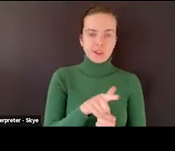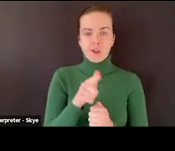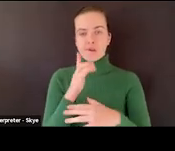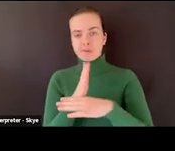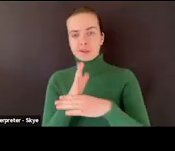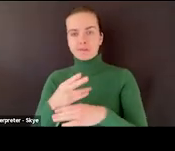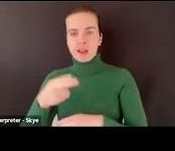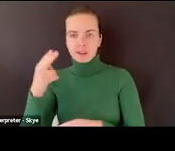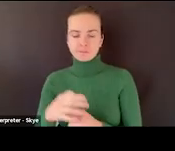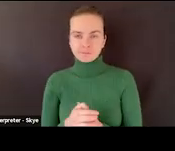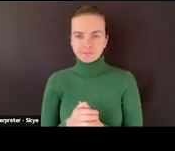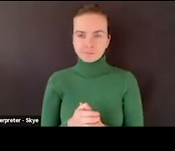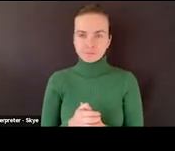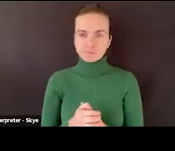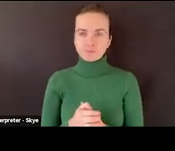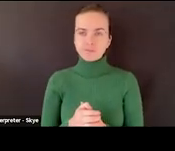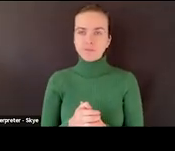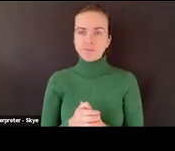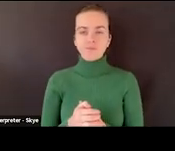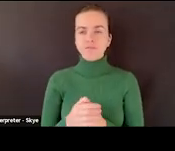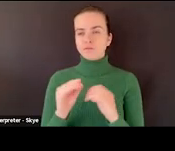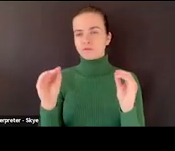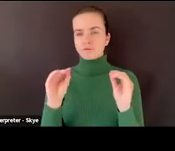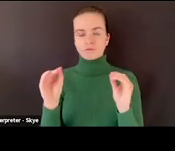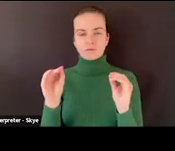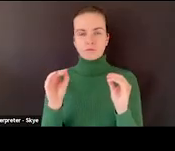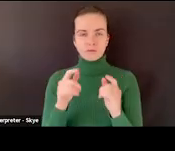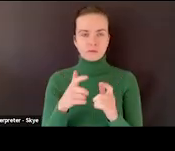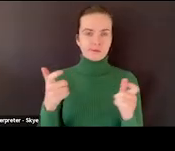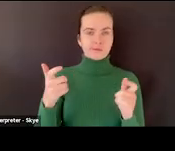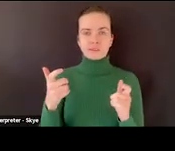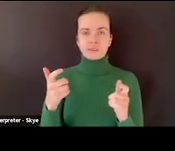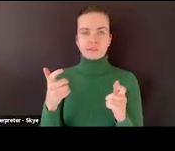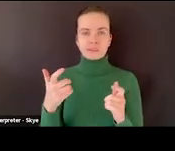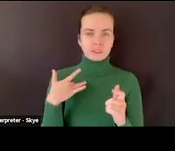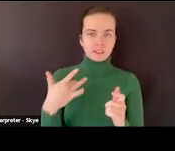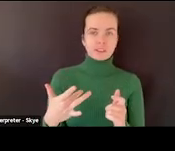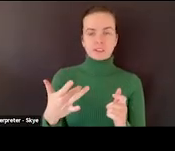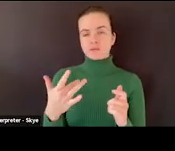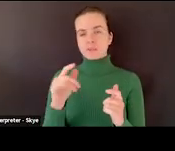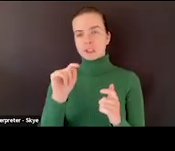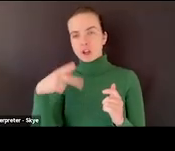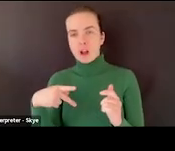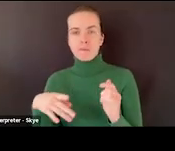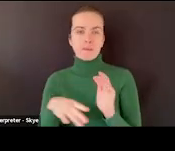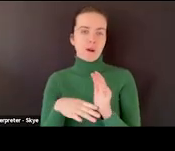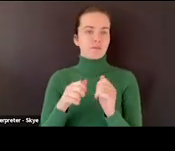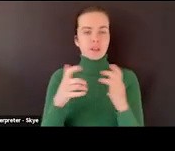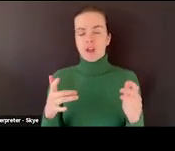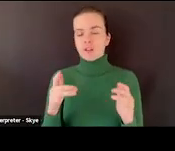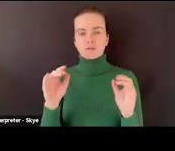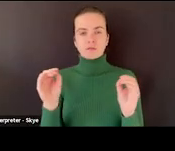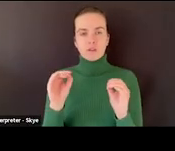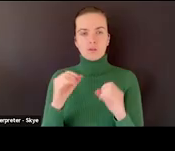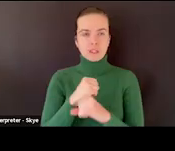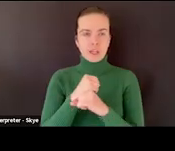And there was also no greater likelihood to be a top or bottom during unprotected sex